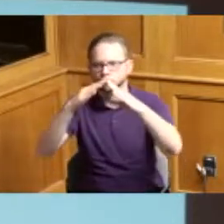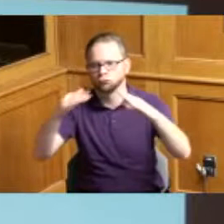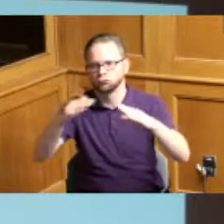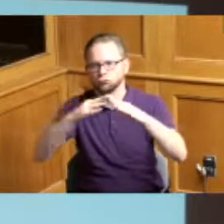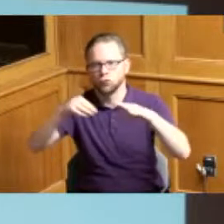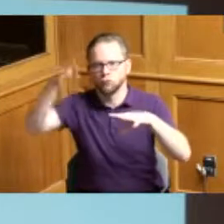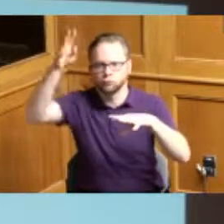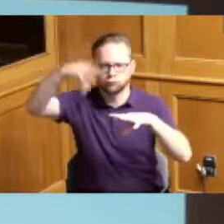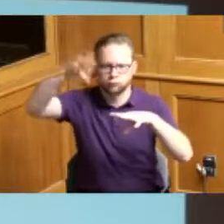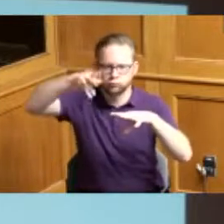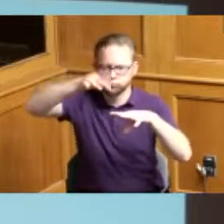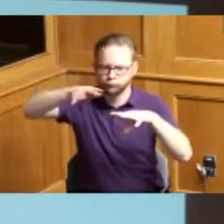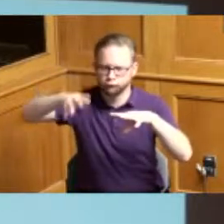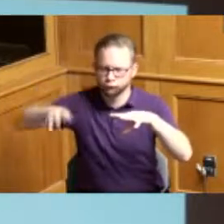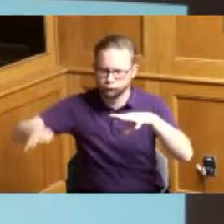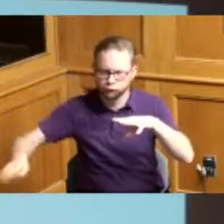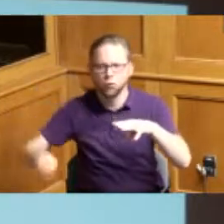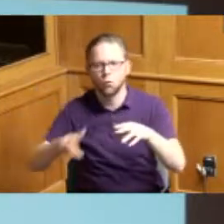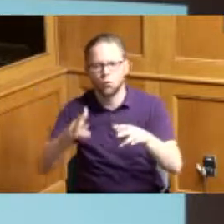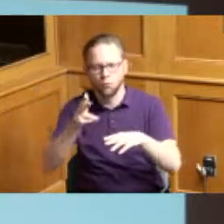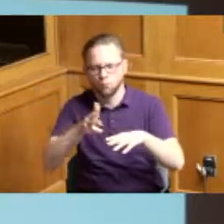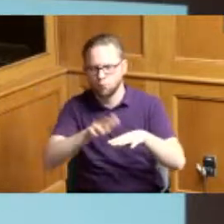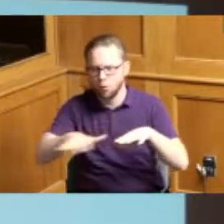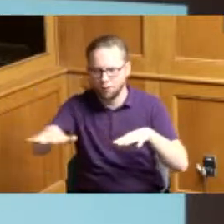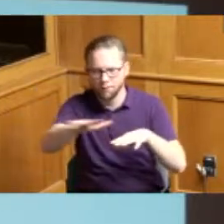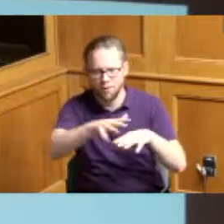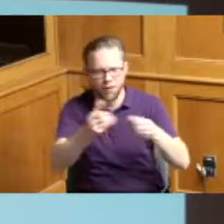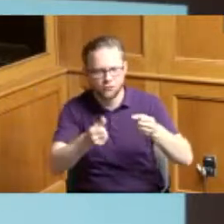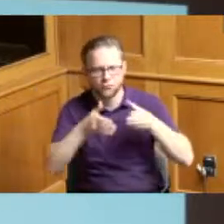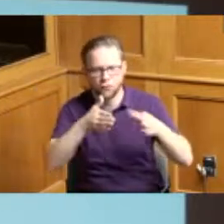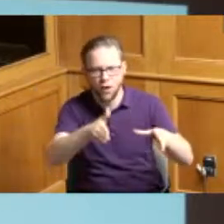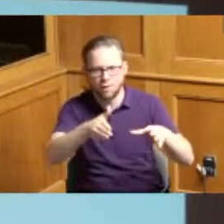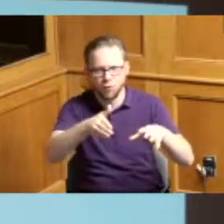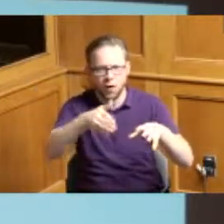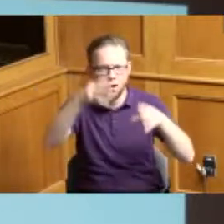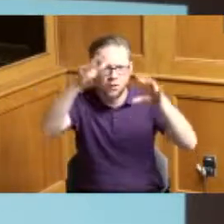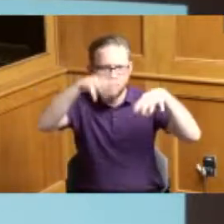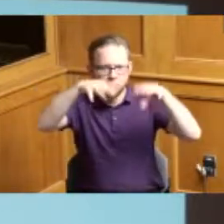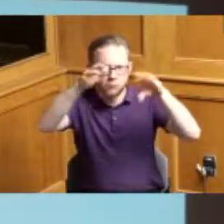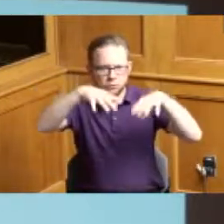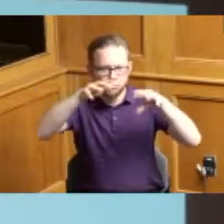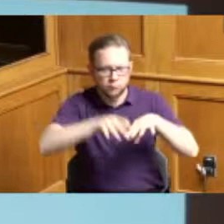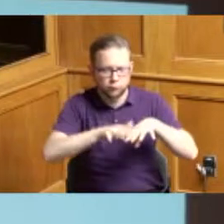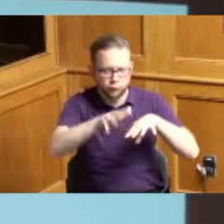from parking lots from driveways all of those flows have to eventually come into the system in